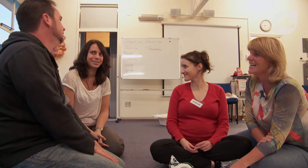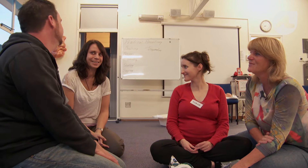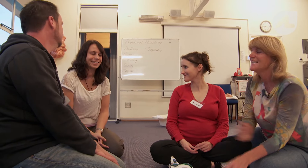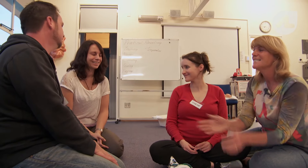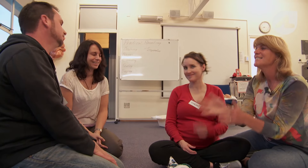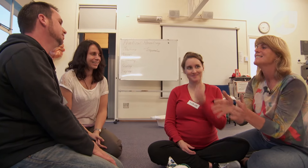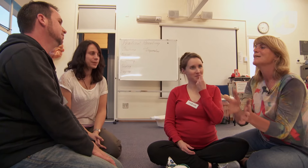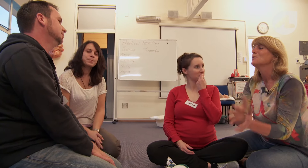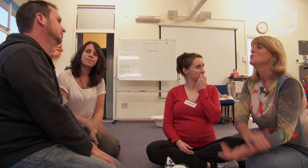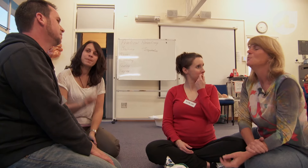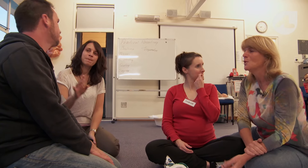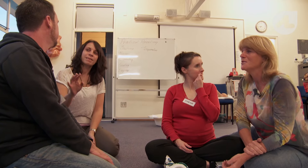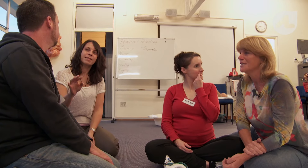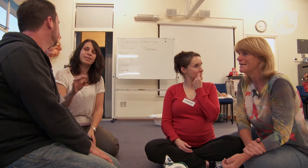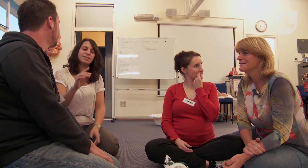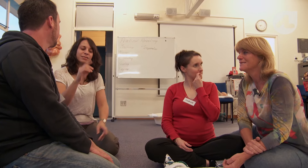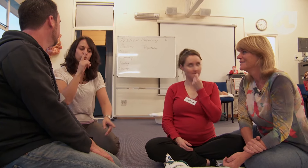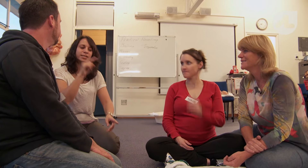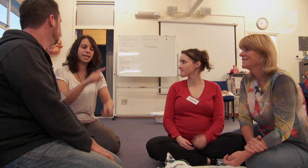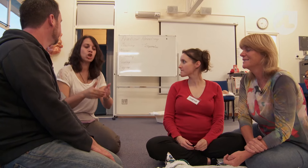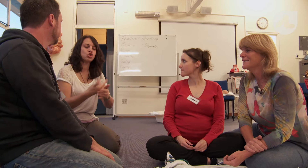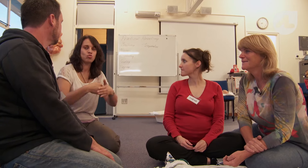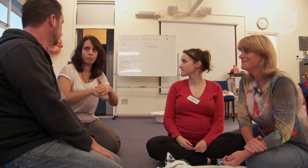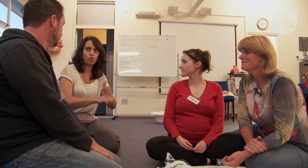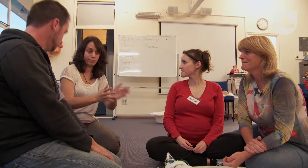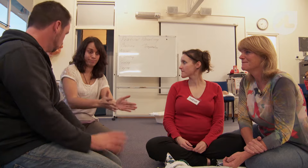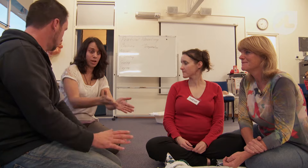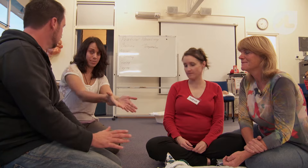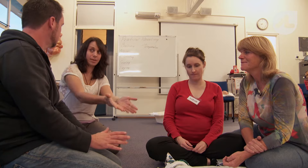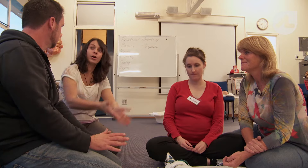But let's just stick with new borns for now.